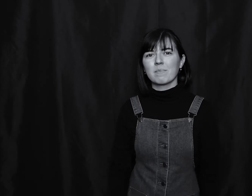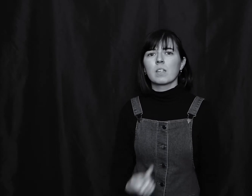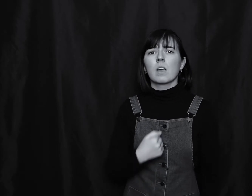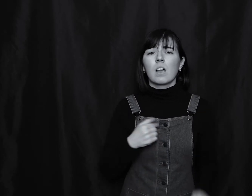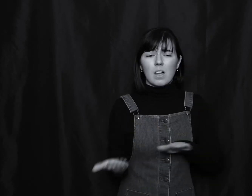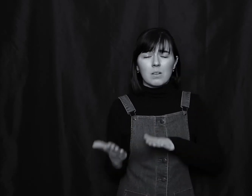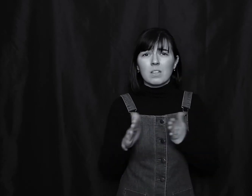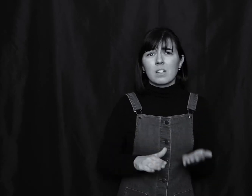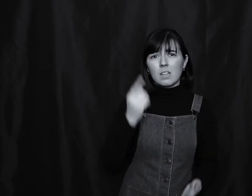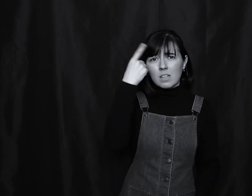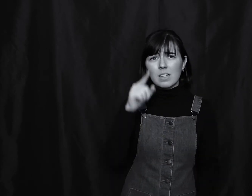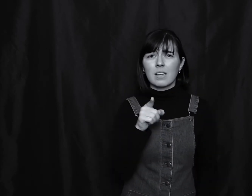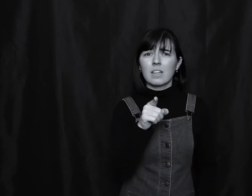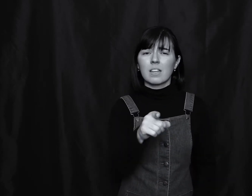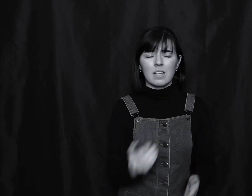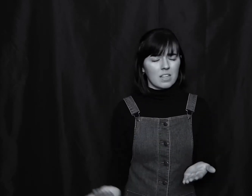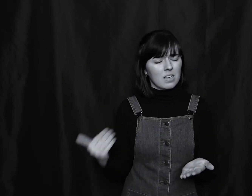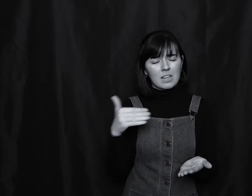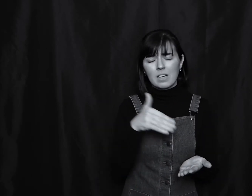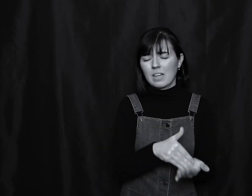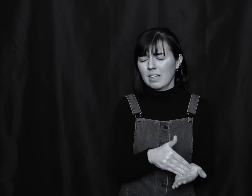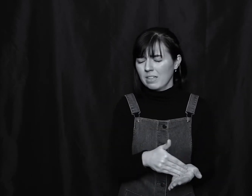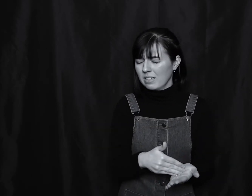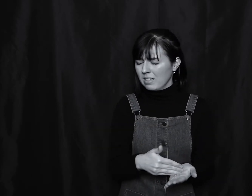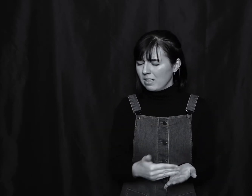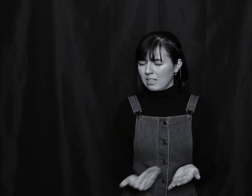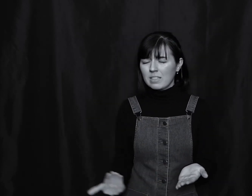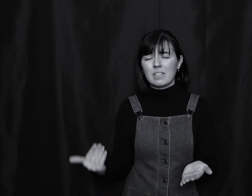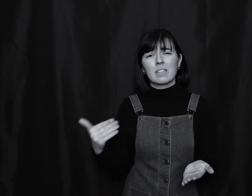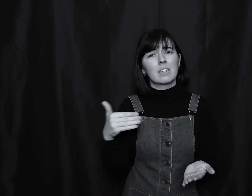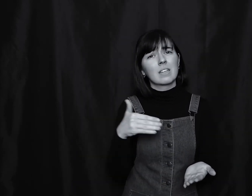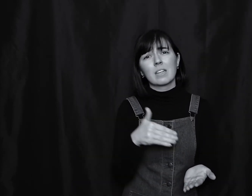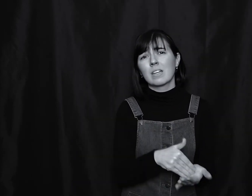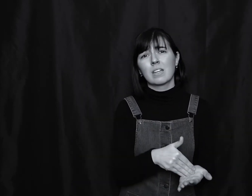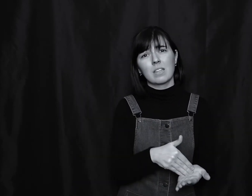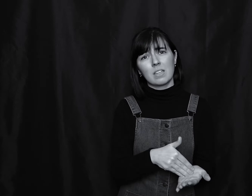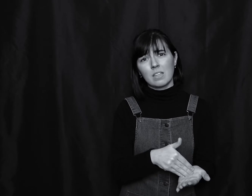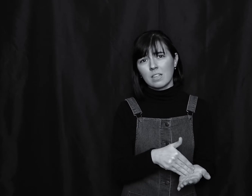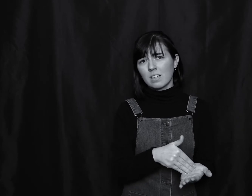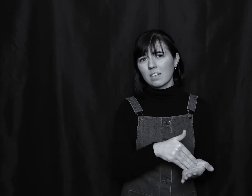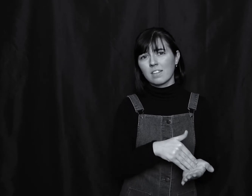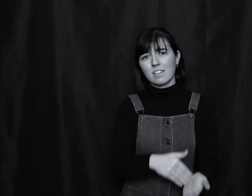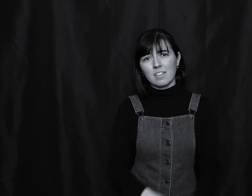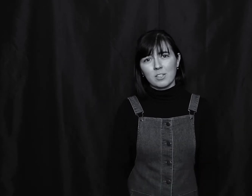I die for you again again